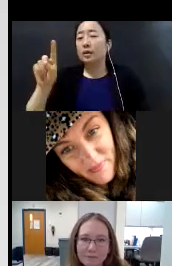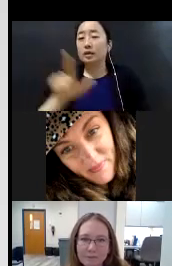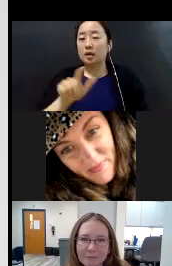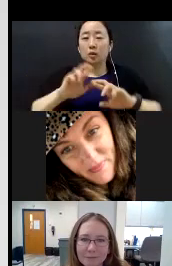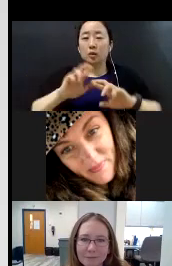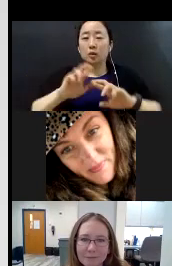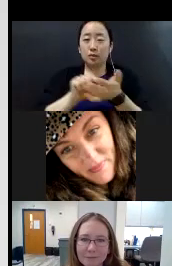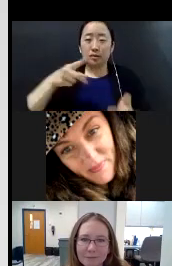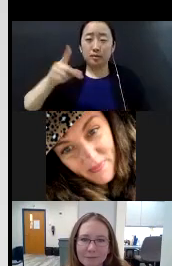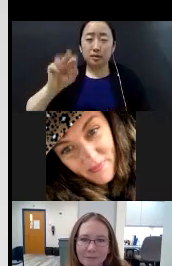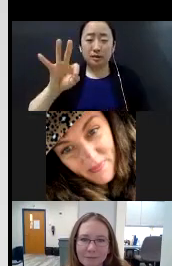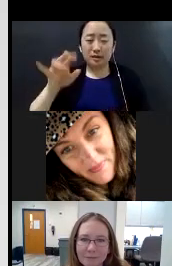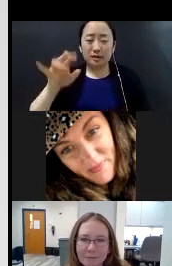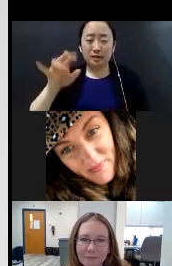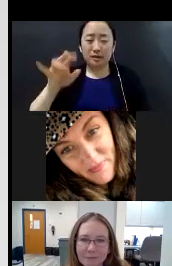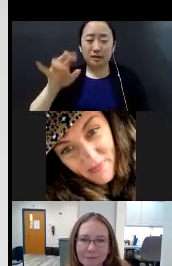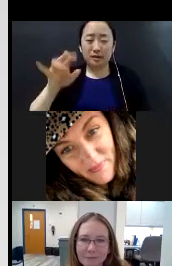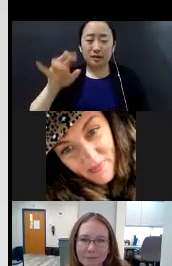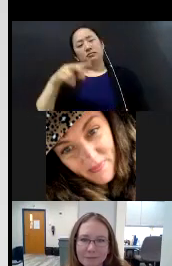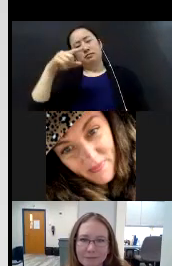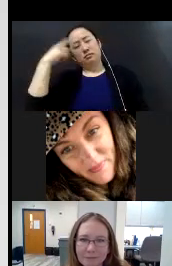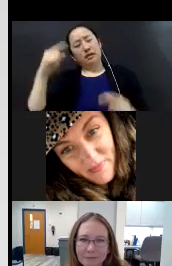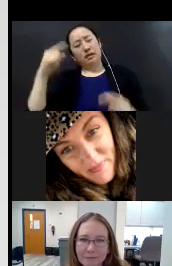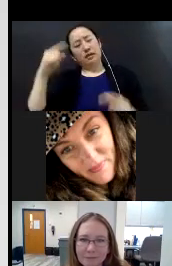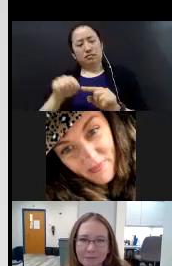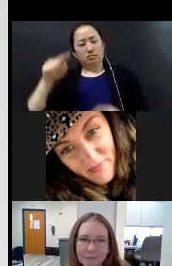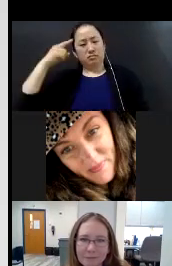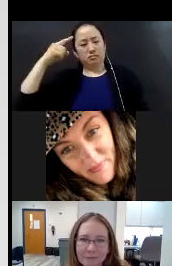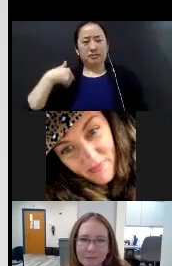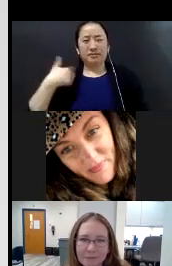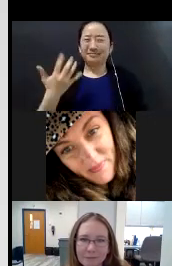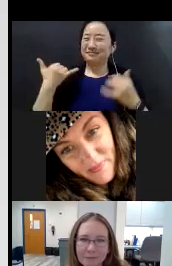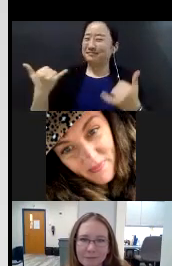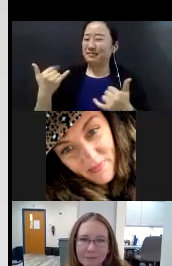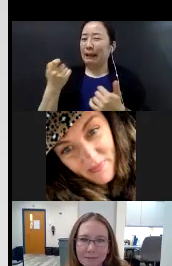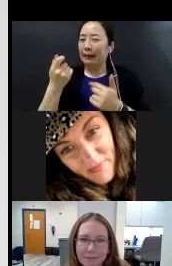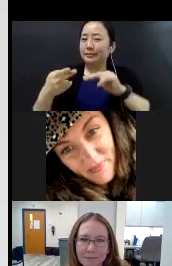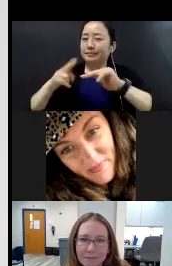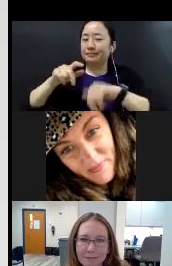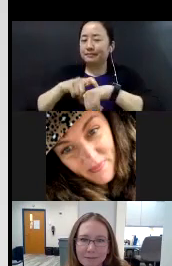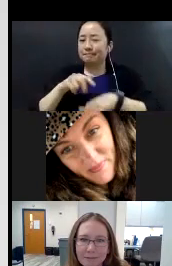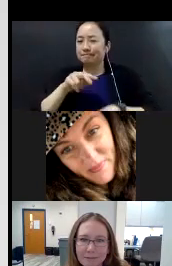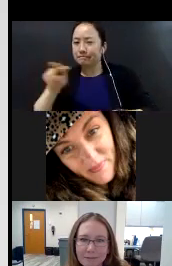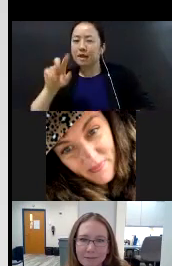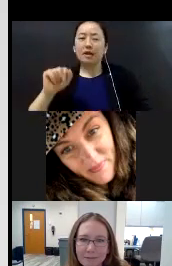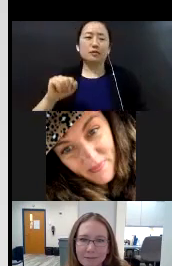FIND THESE BLACK BOXES AND WE HAVE TO TAKE MORE TIME AS FAR AS MAYBE WE RESTART THE APP OR THINGS LIKE THAT.